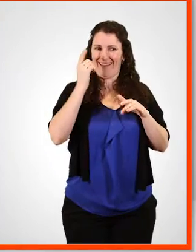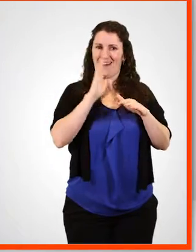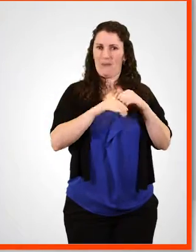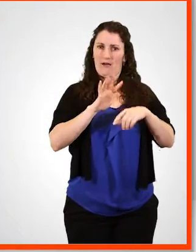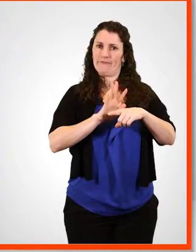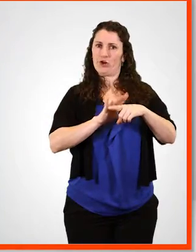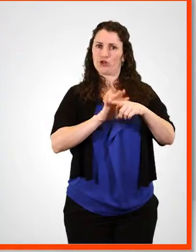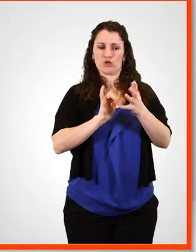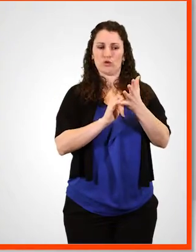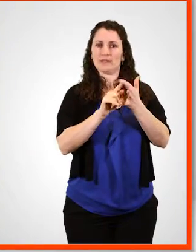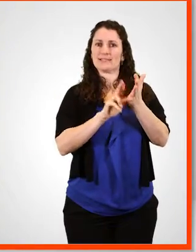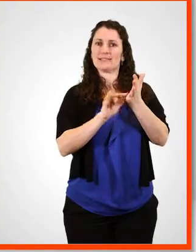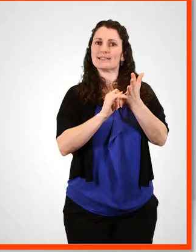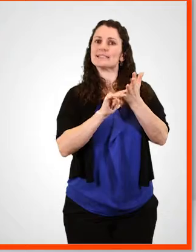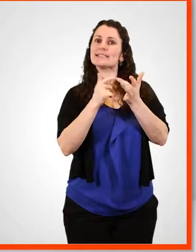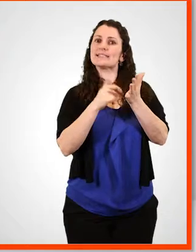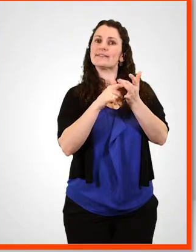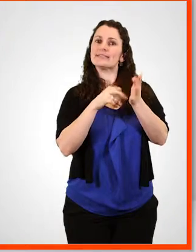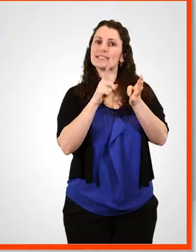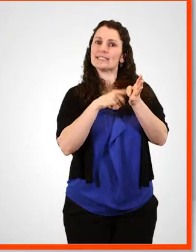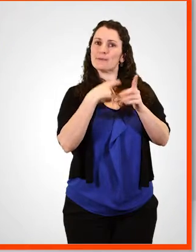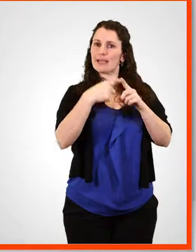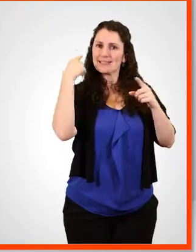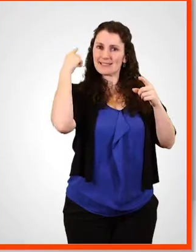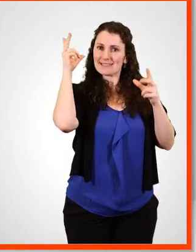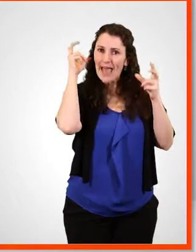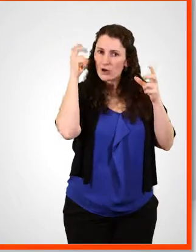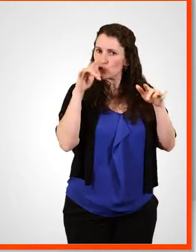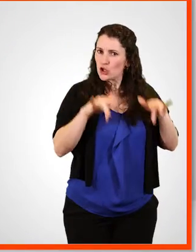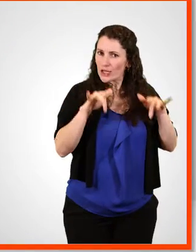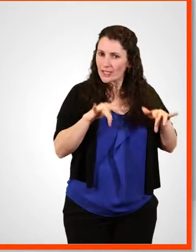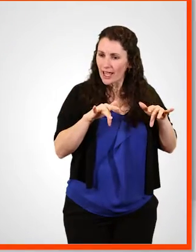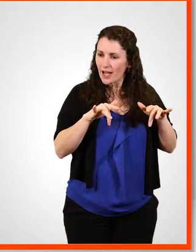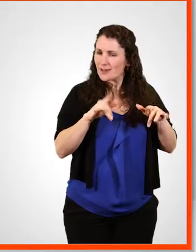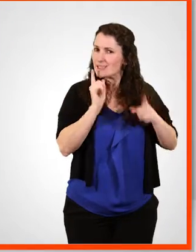and sense of sound that goes with the language, those things we were talking about in our last lecture,